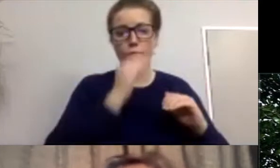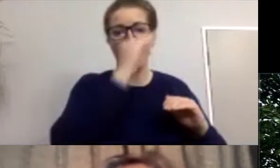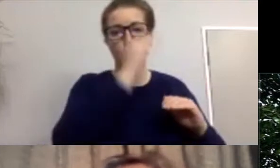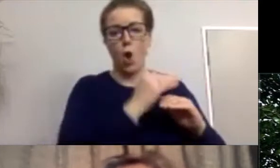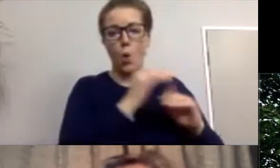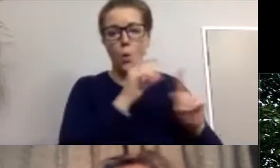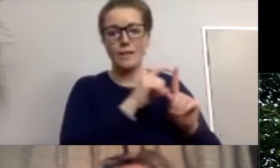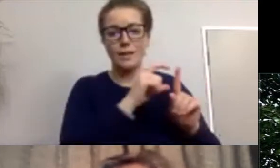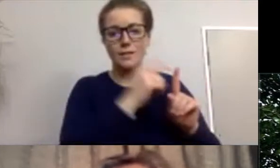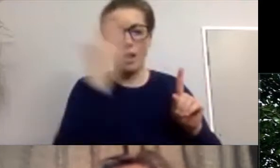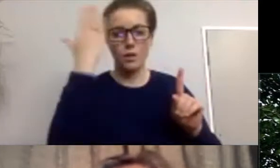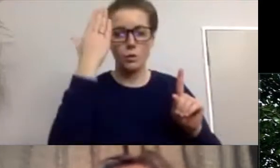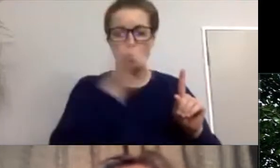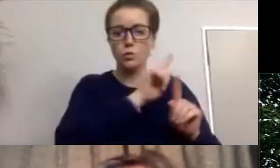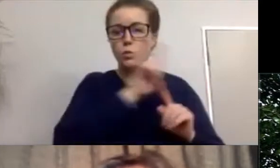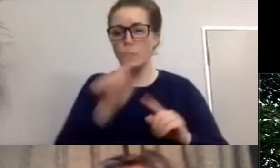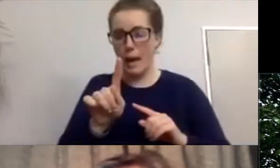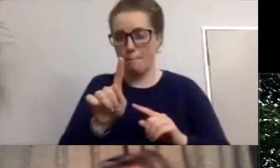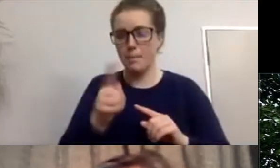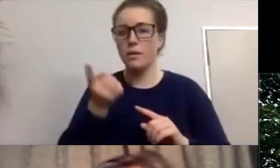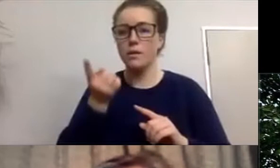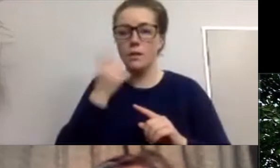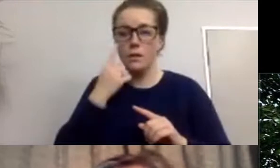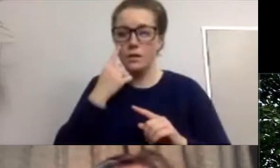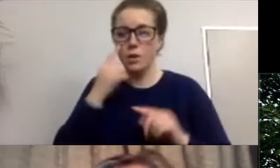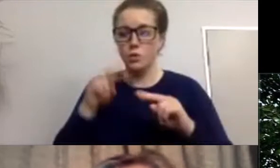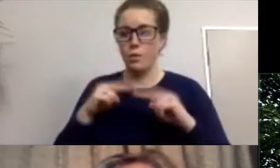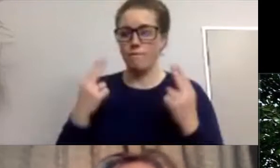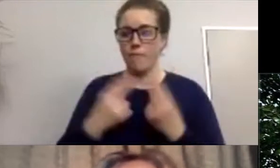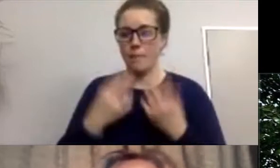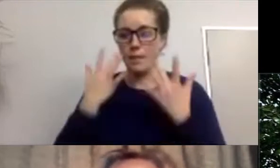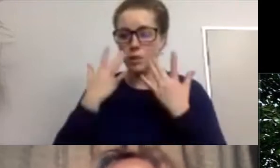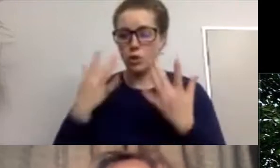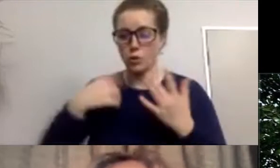schools production of the family show, so this year is The Sleeping Beauty, last year